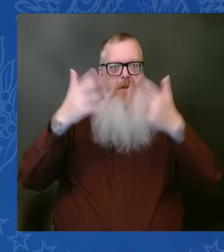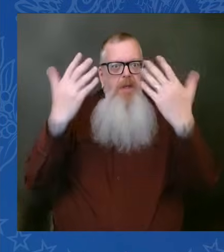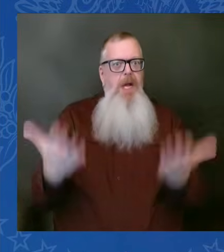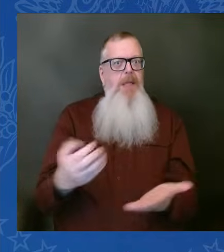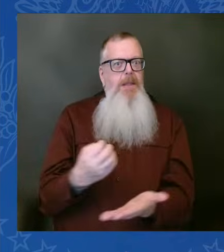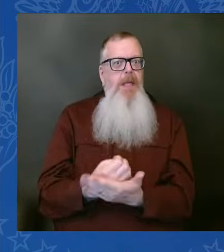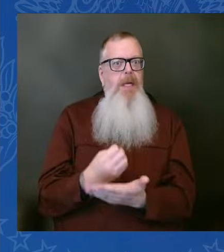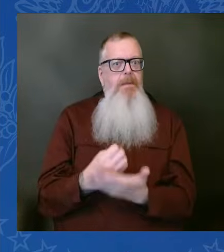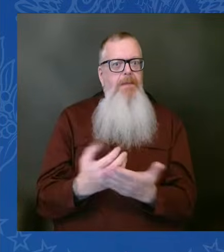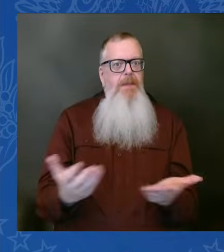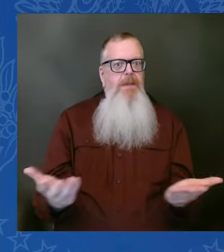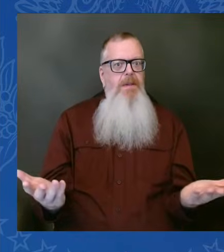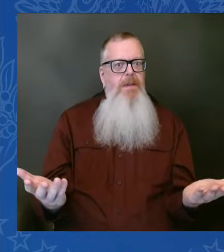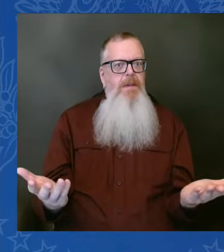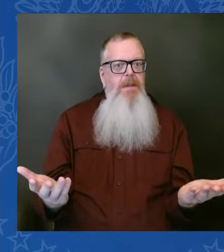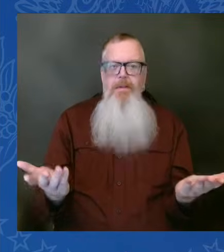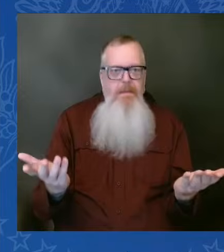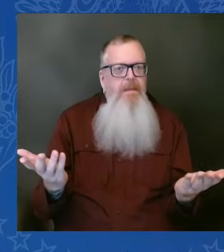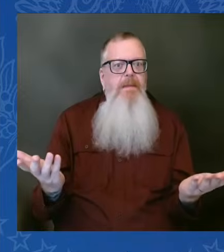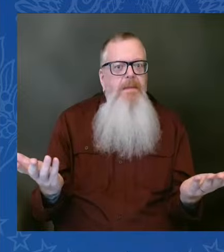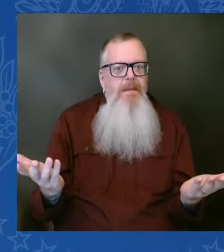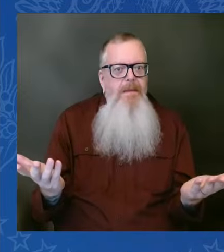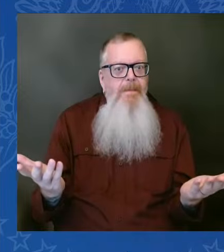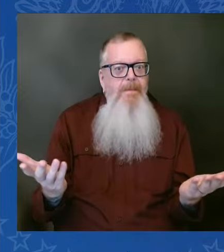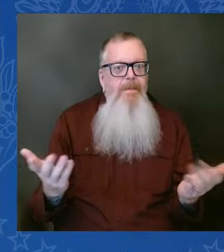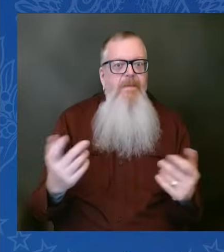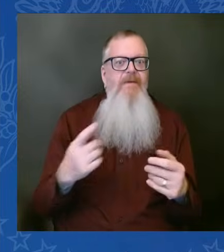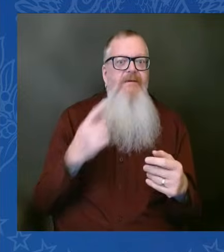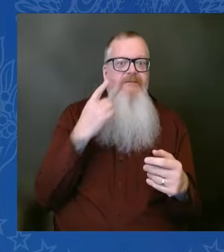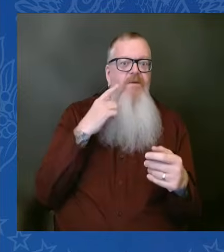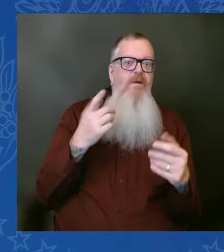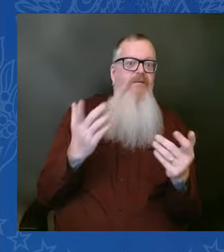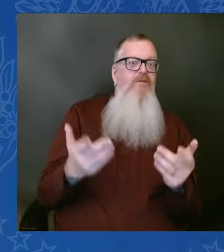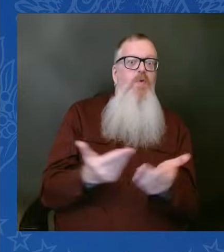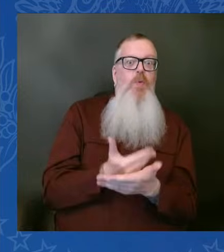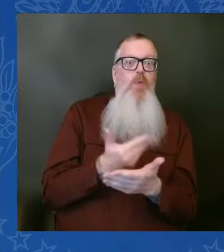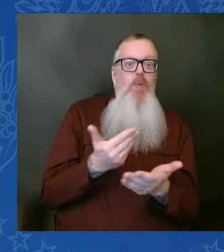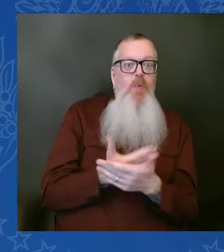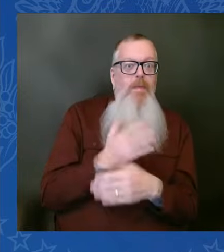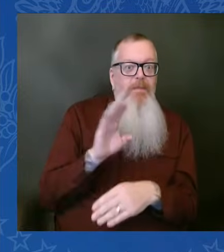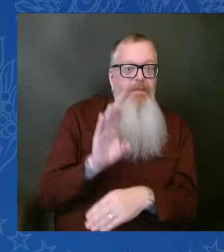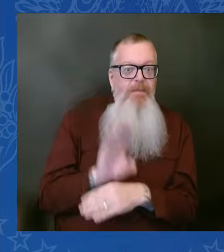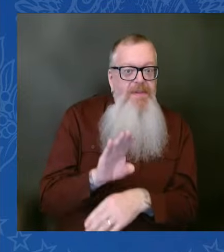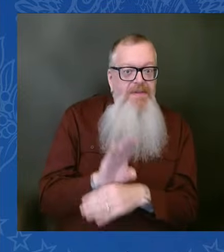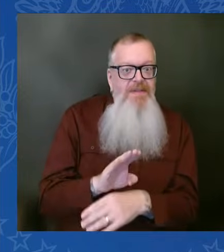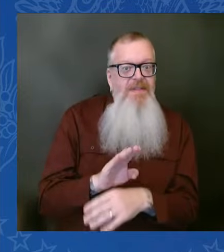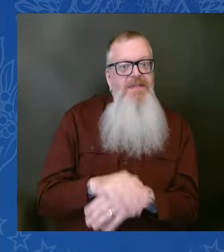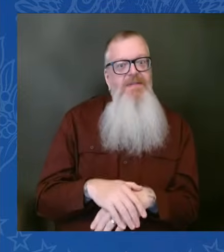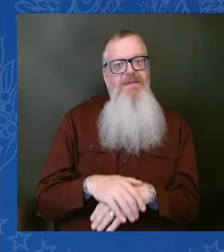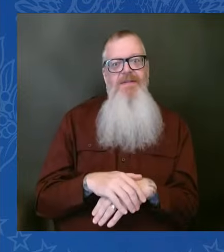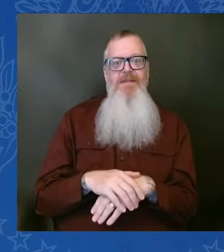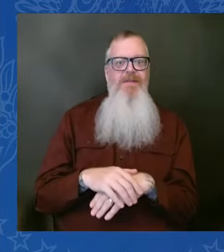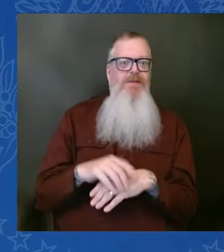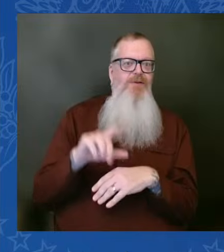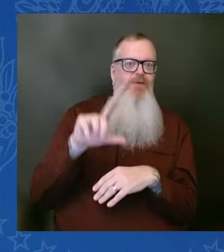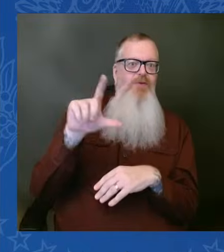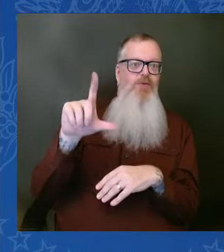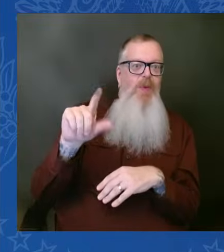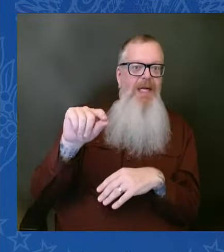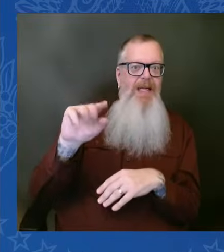of entrepreneurs in the economy, we’ve seen 20 million in -- since I became president, 20 million new business applications